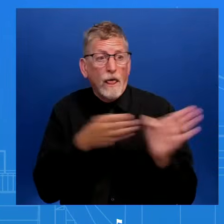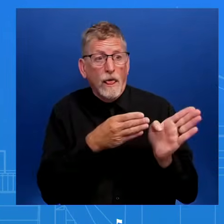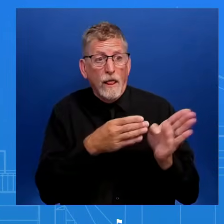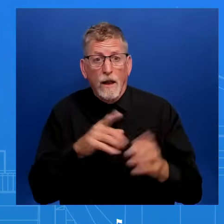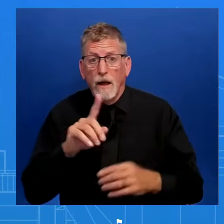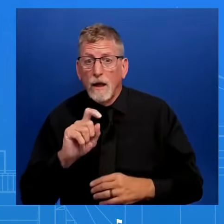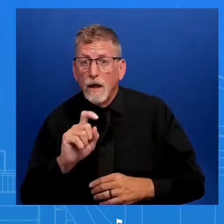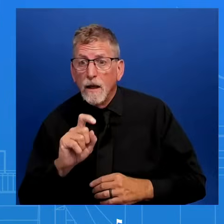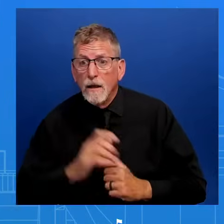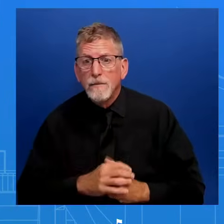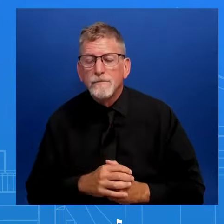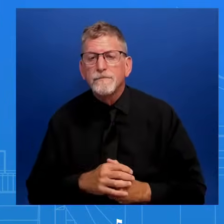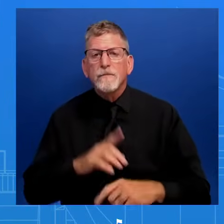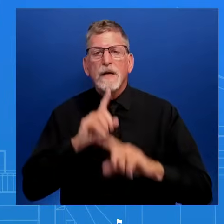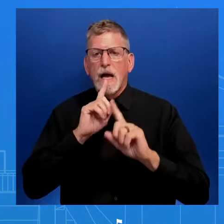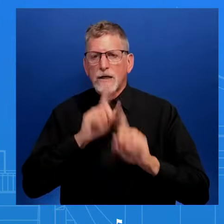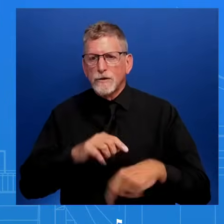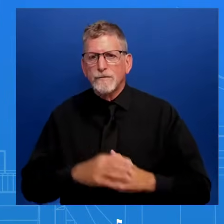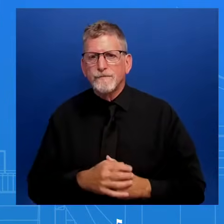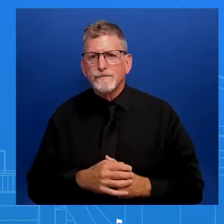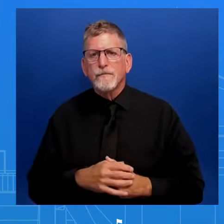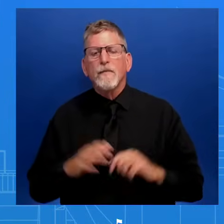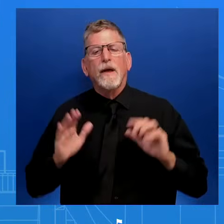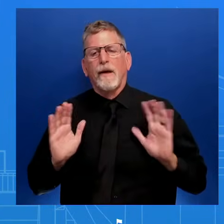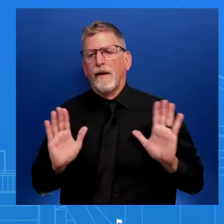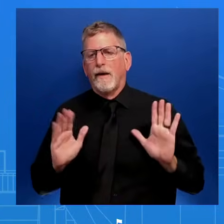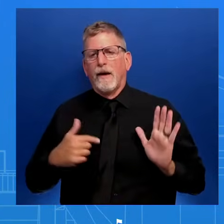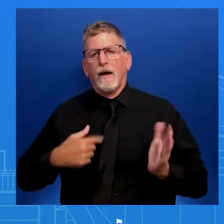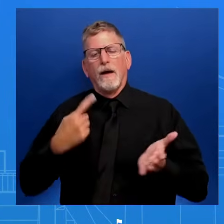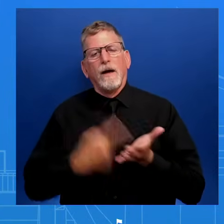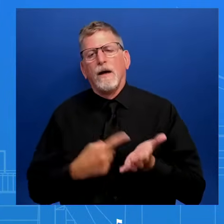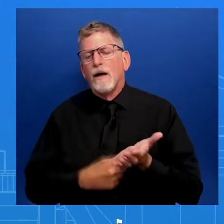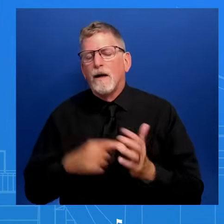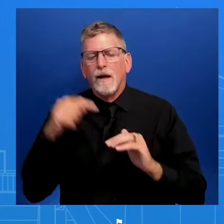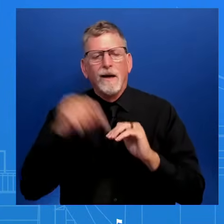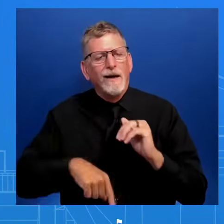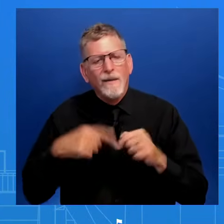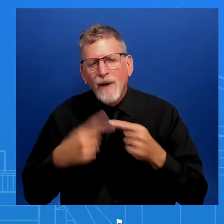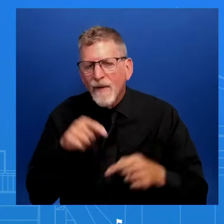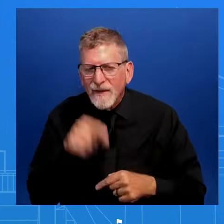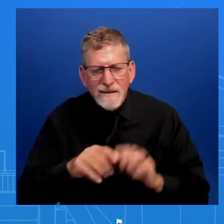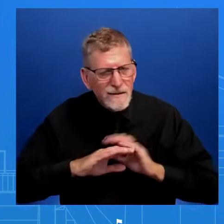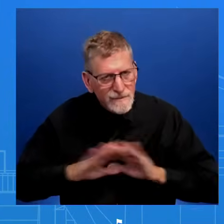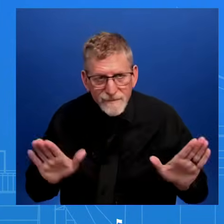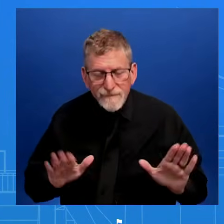The Press: Karine, separately, you suggested reaching out to the Italian embassy